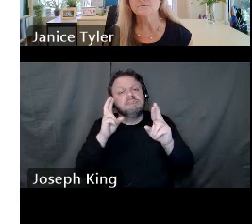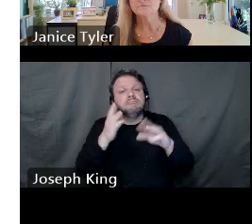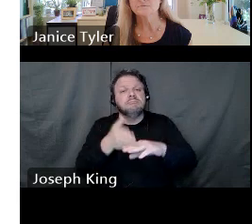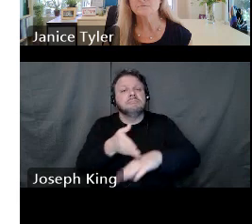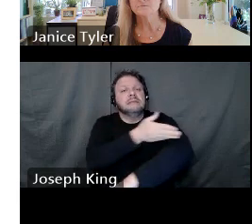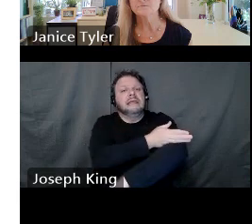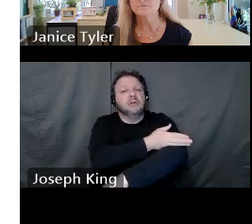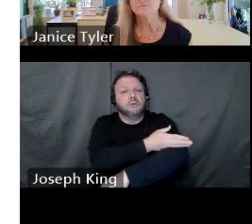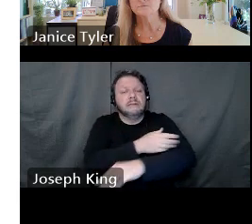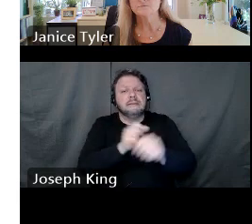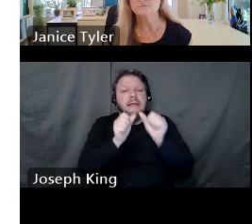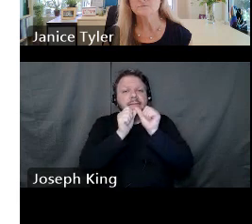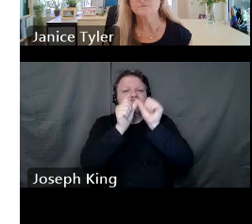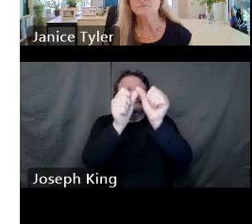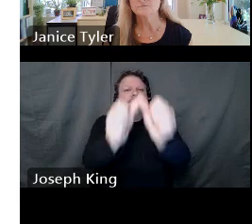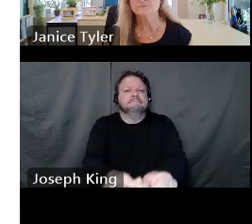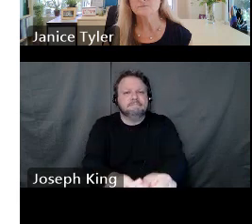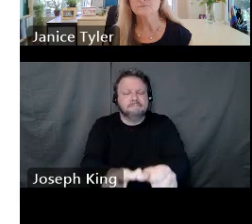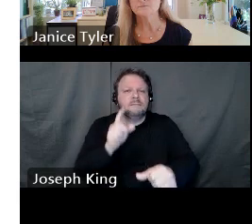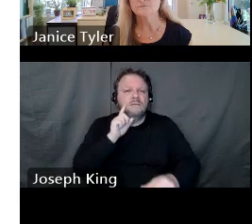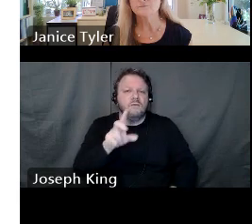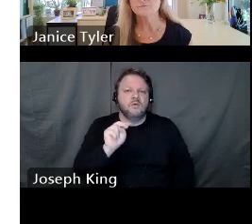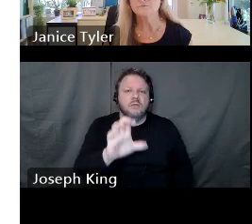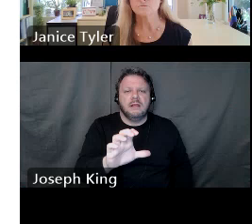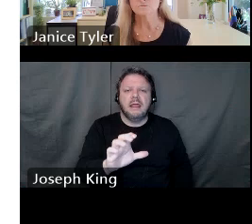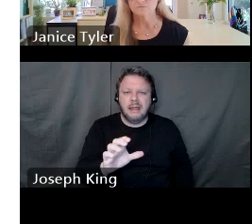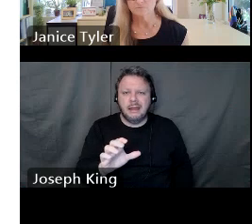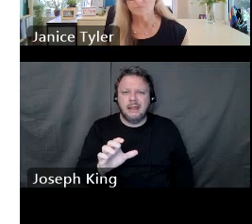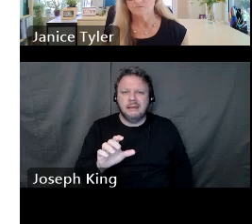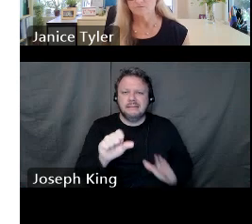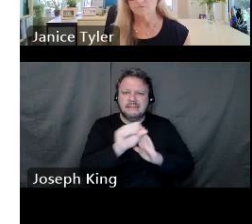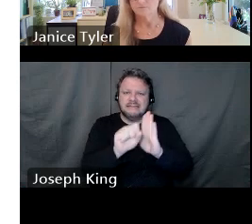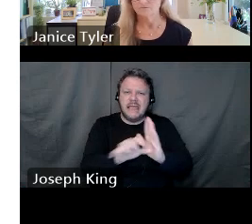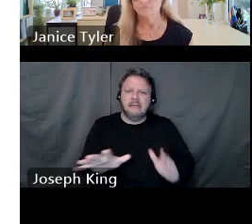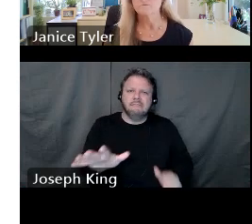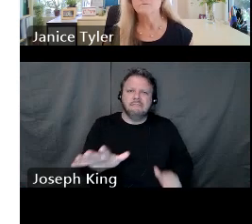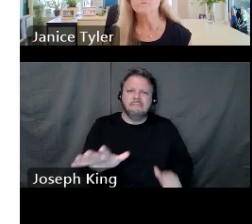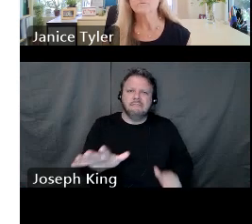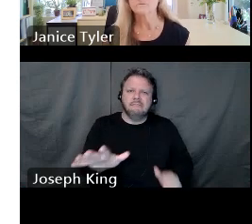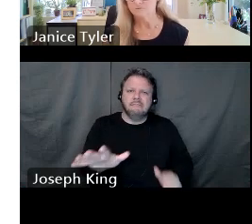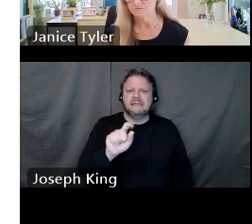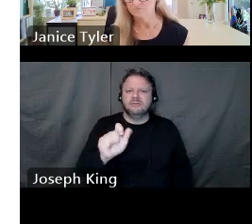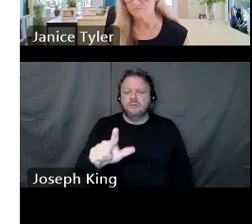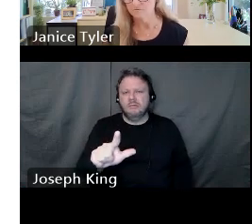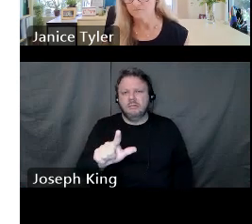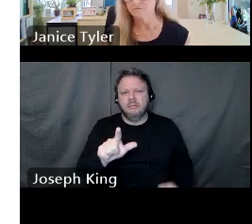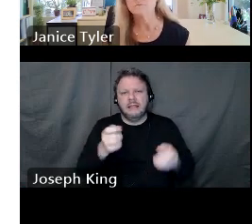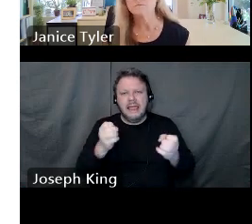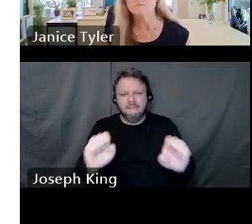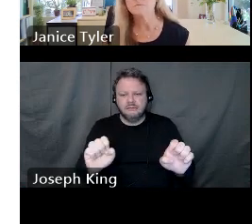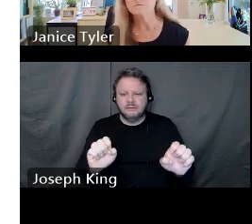sustainability of North Carolina's kind of statewide digital efforts more broadly.